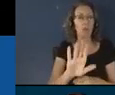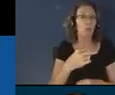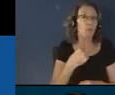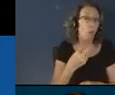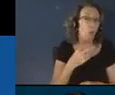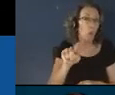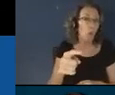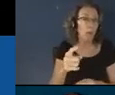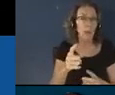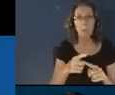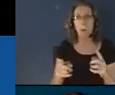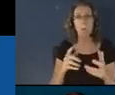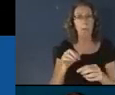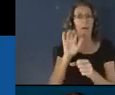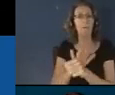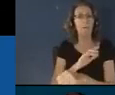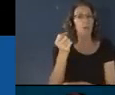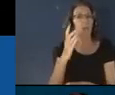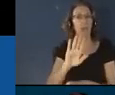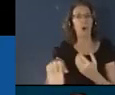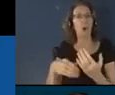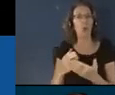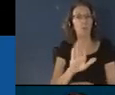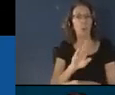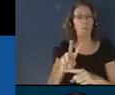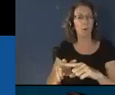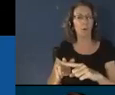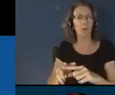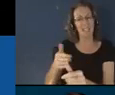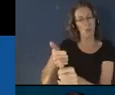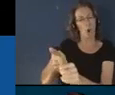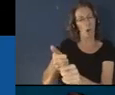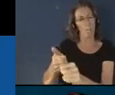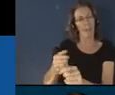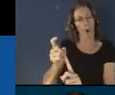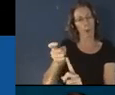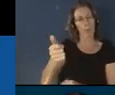just may not understand everything that you've done it's an automated feature, it's artificial